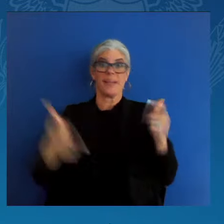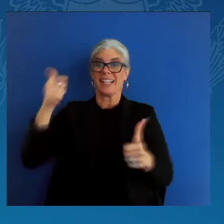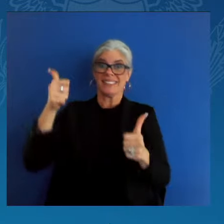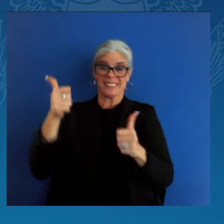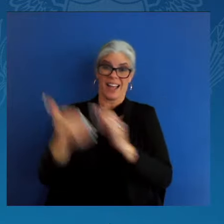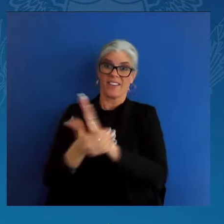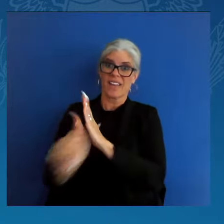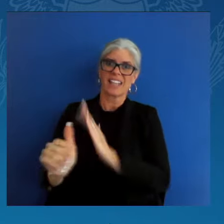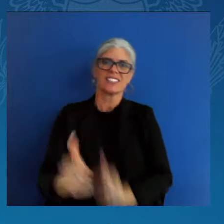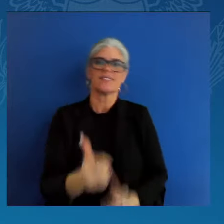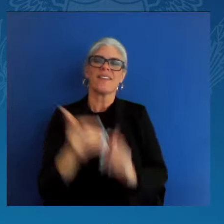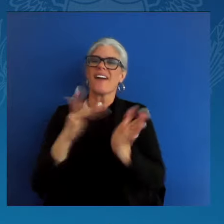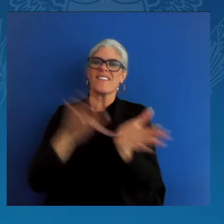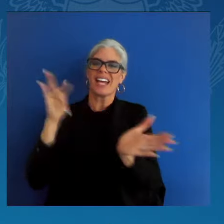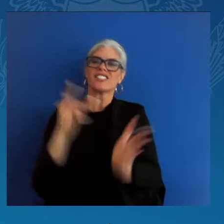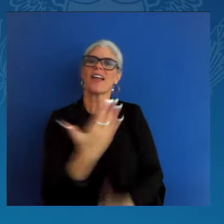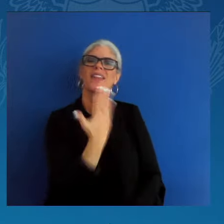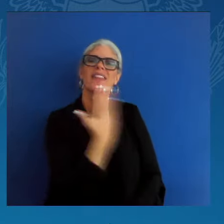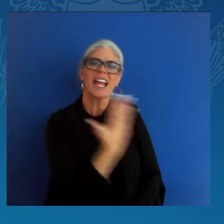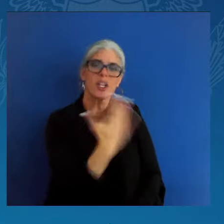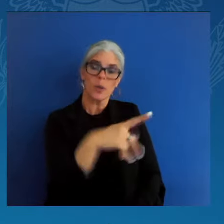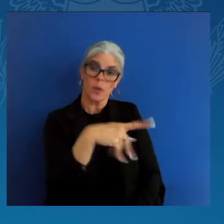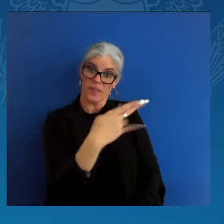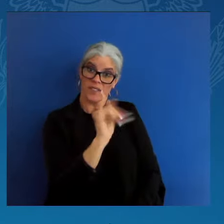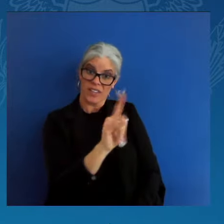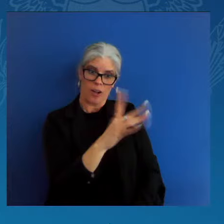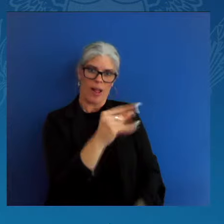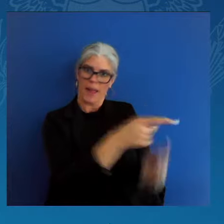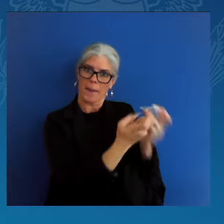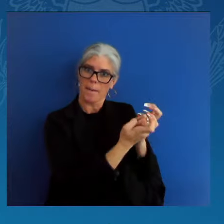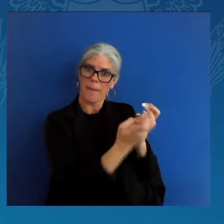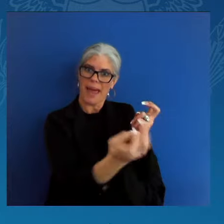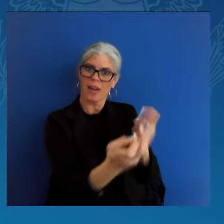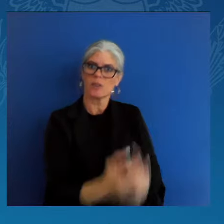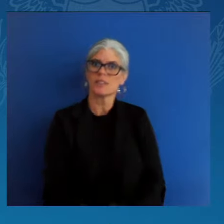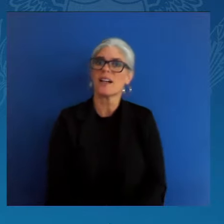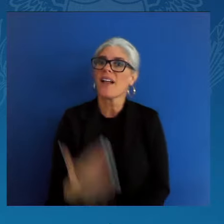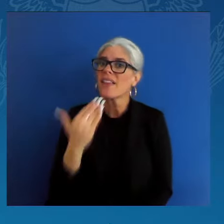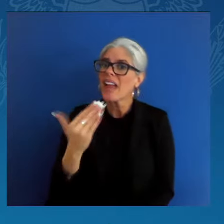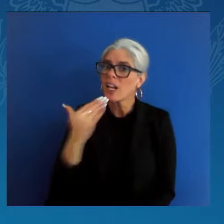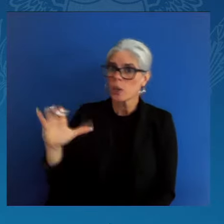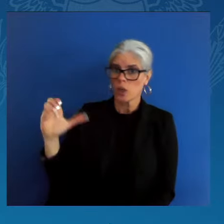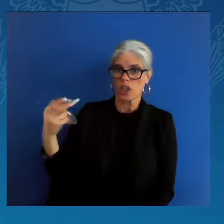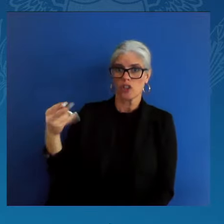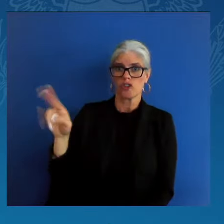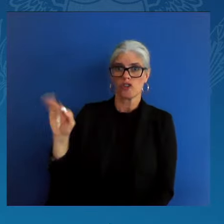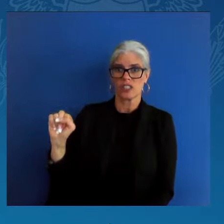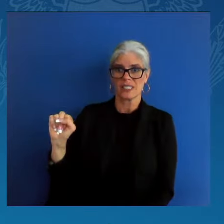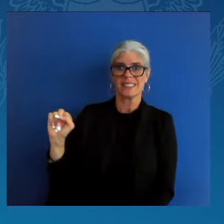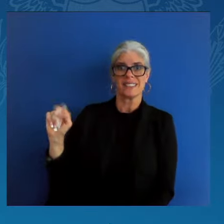but even more importantly for the work that they have done since the last meeting of this council. I think the discussion really underscores